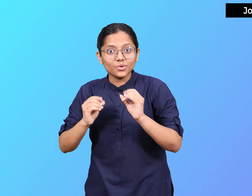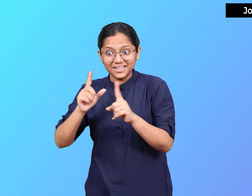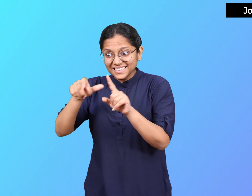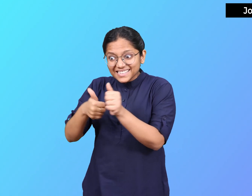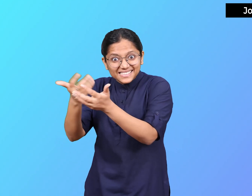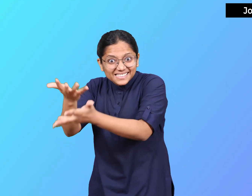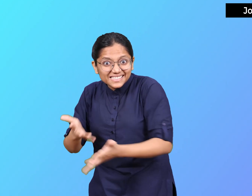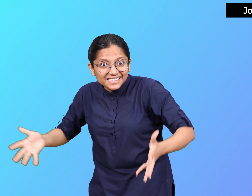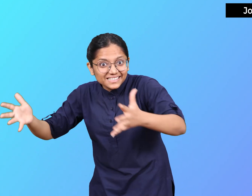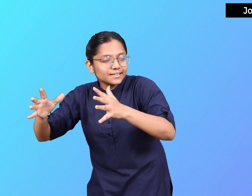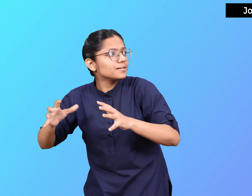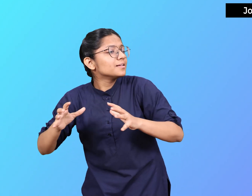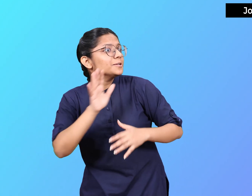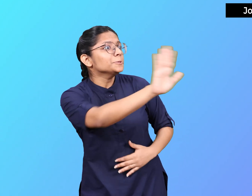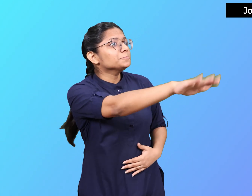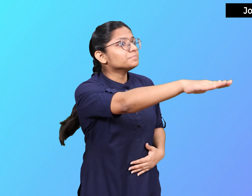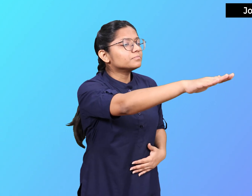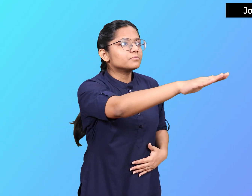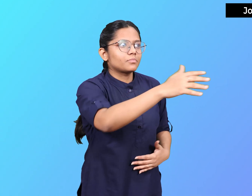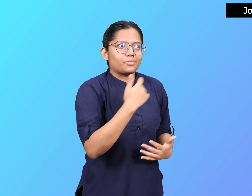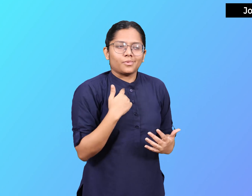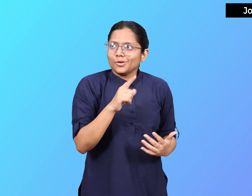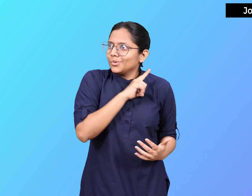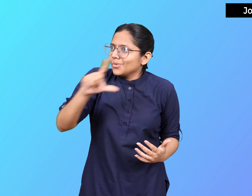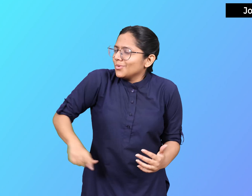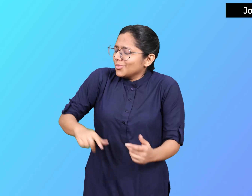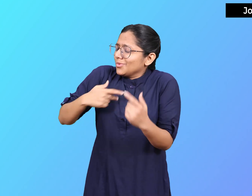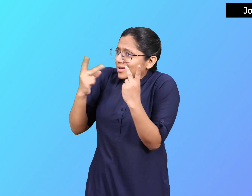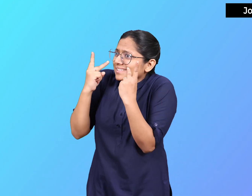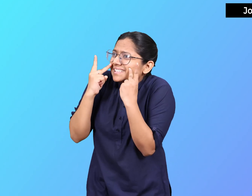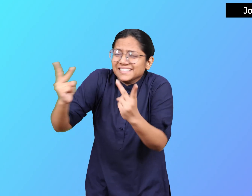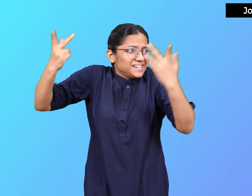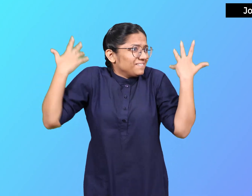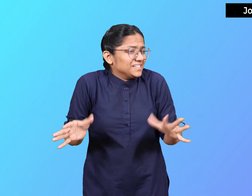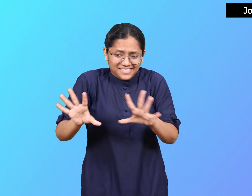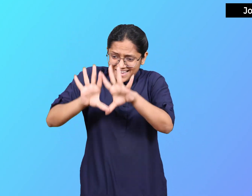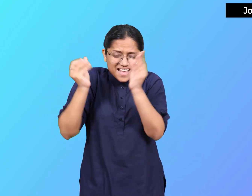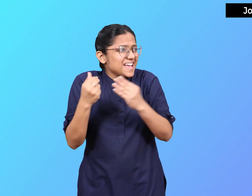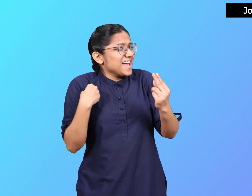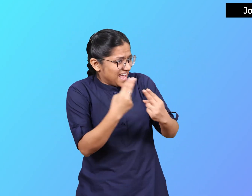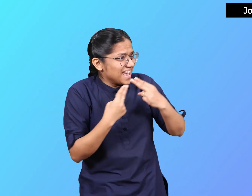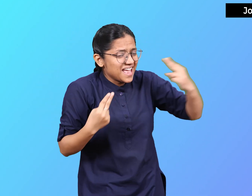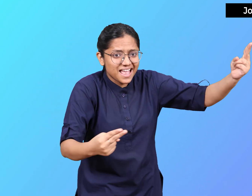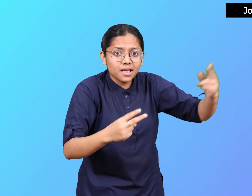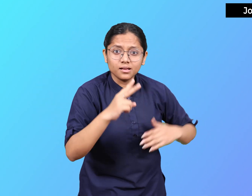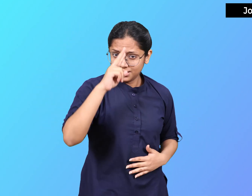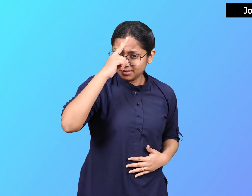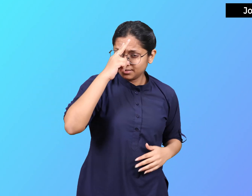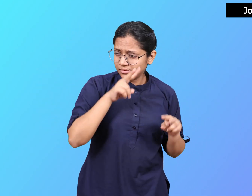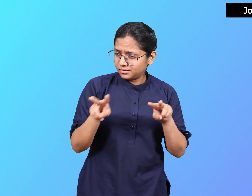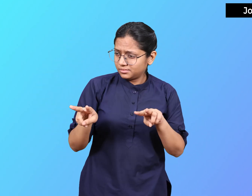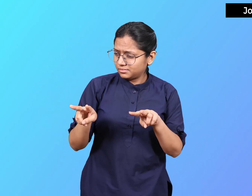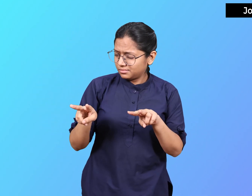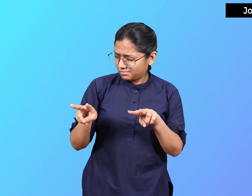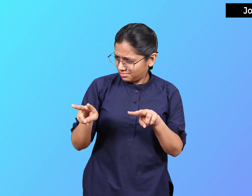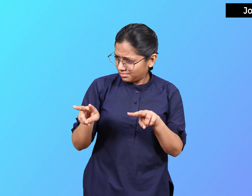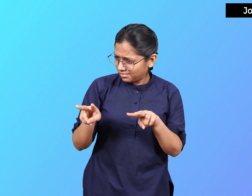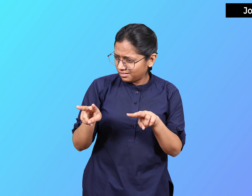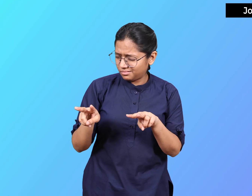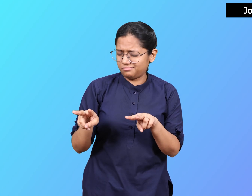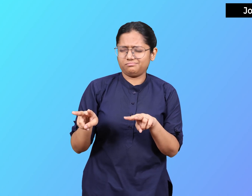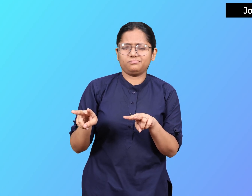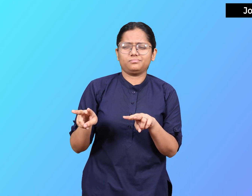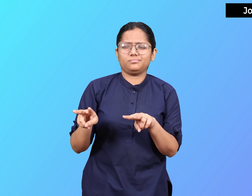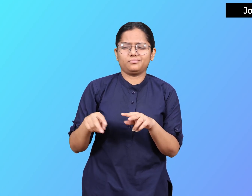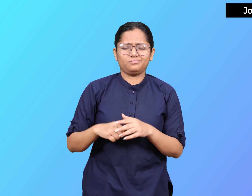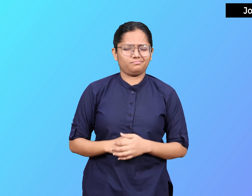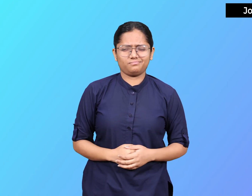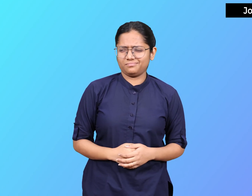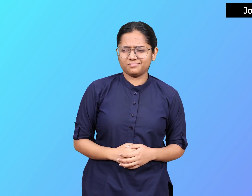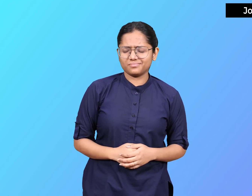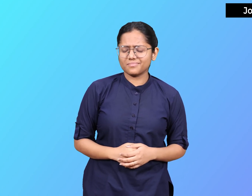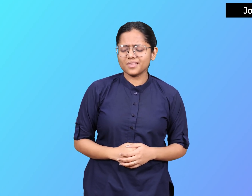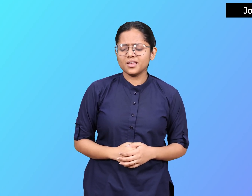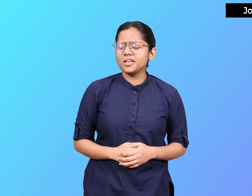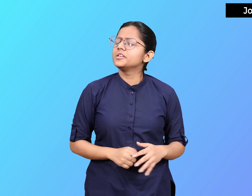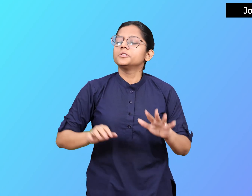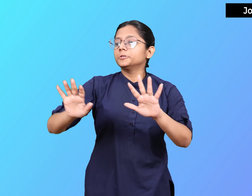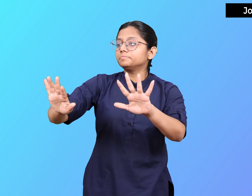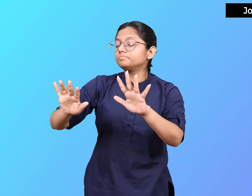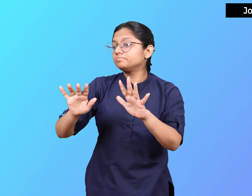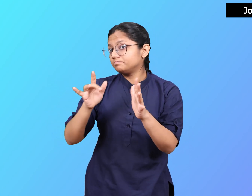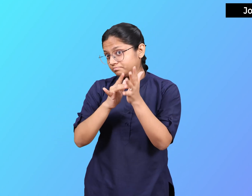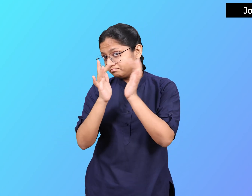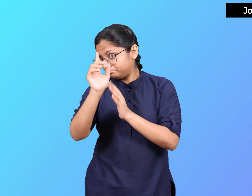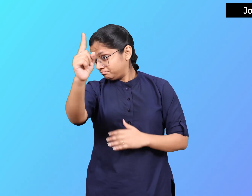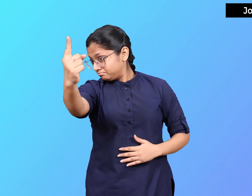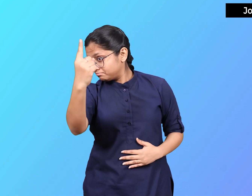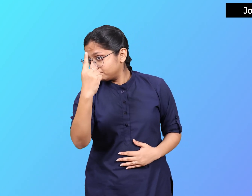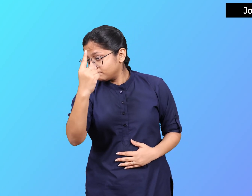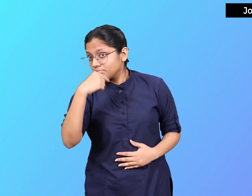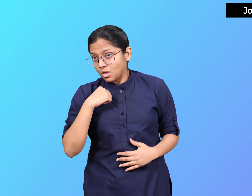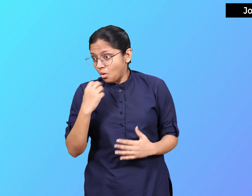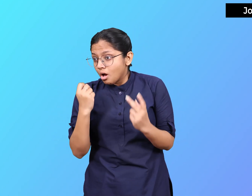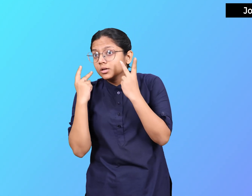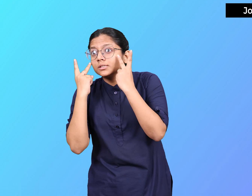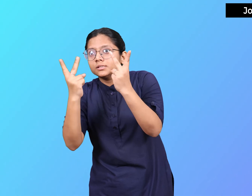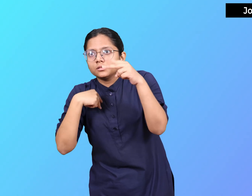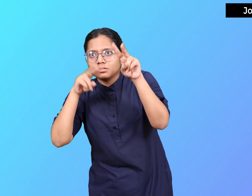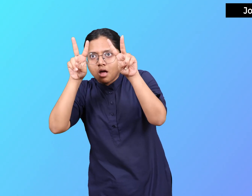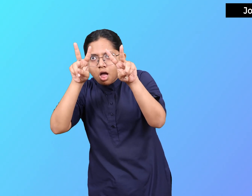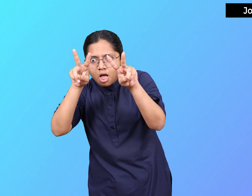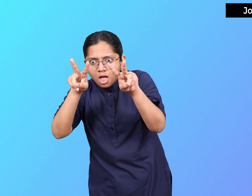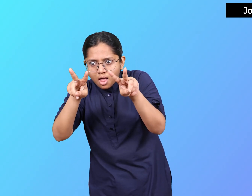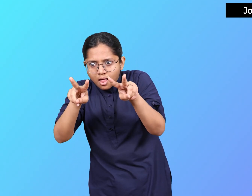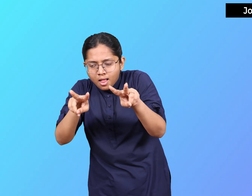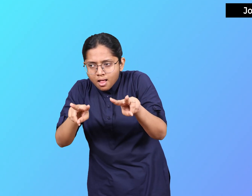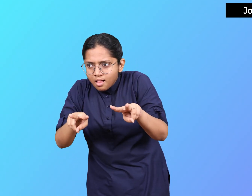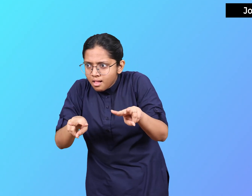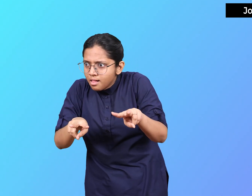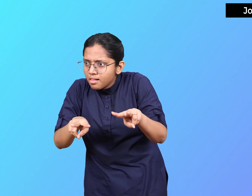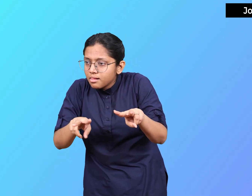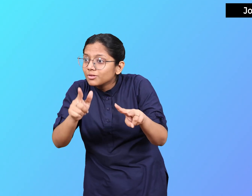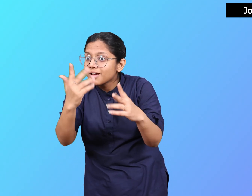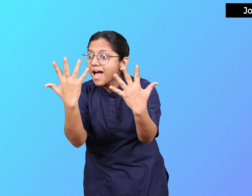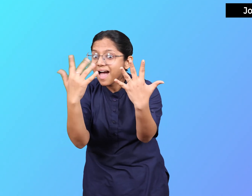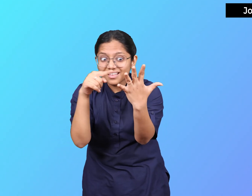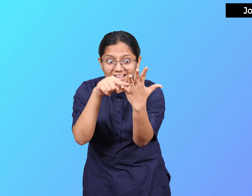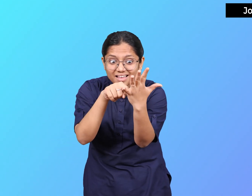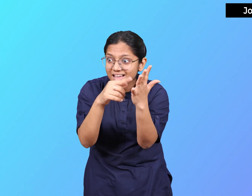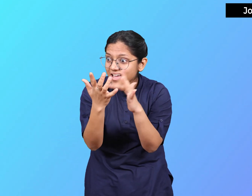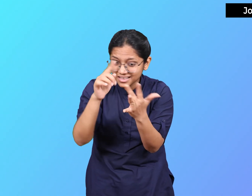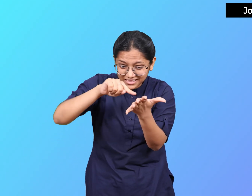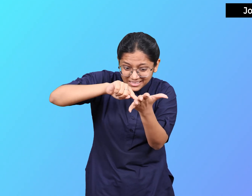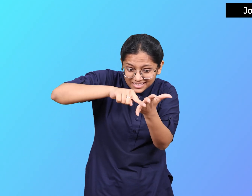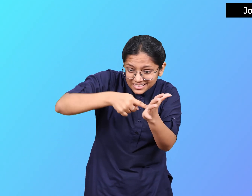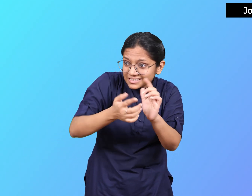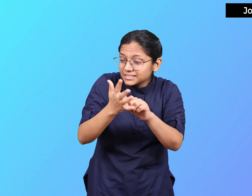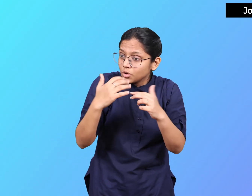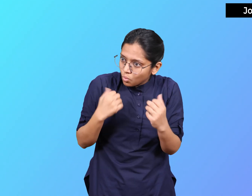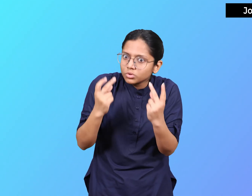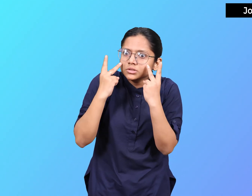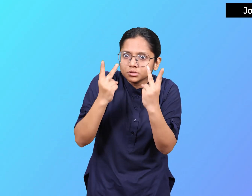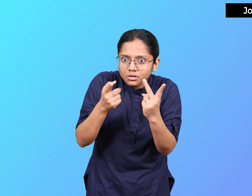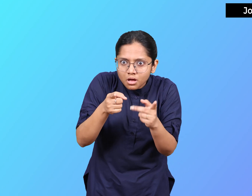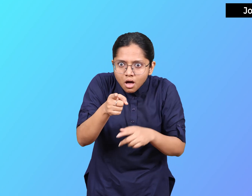They told him, “We saw the Lord.” Thomas said, “That’s hard to believe. I will have to see the nail holes in his hands,